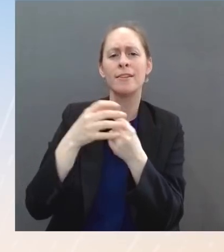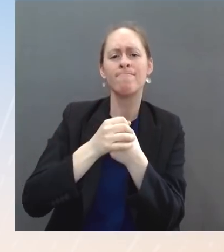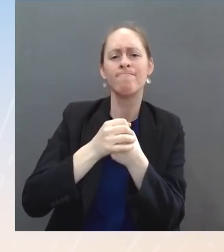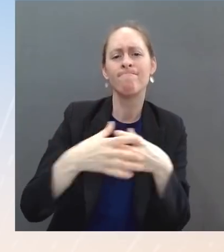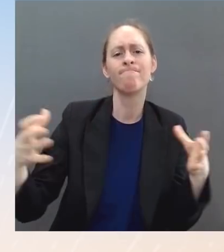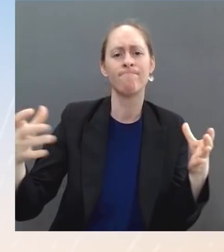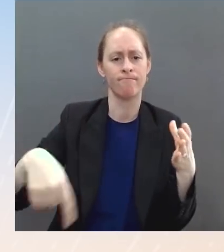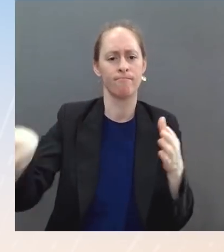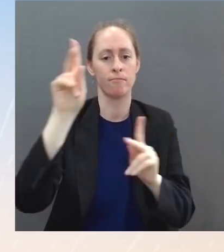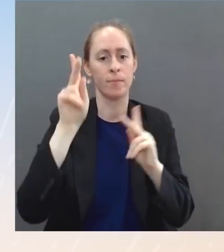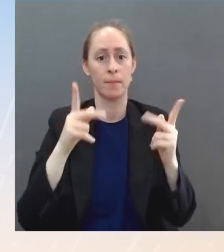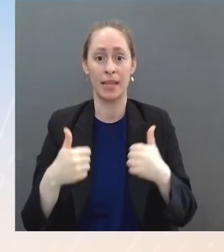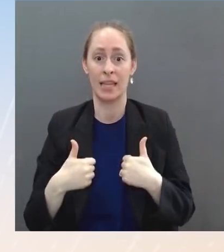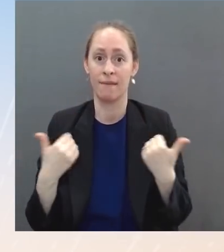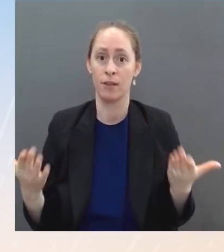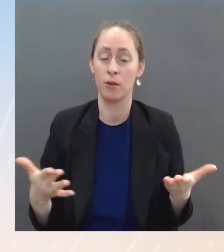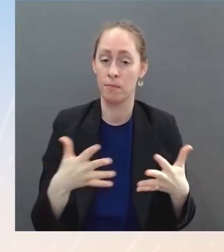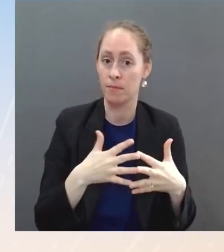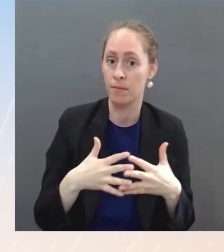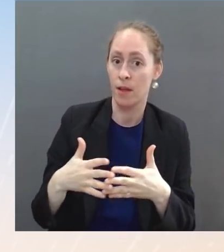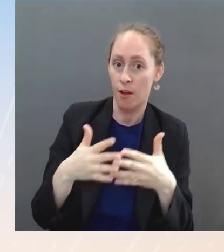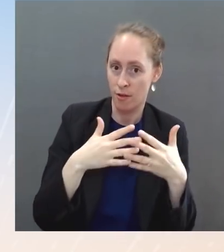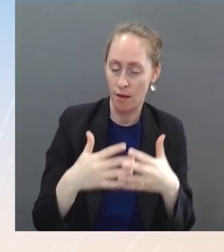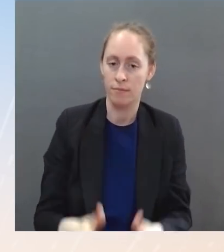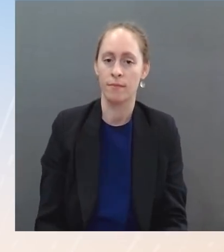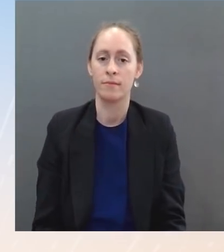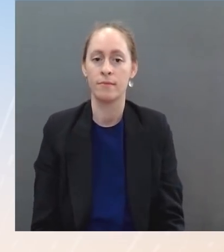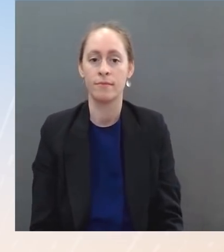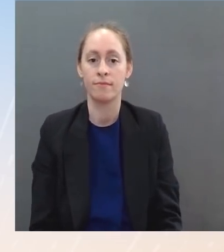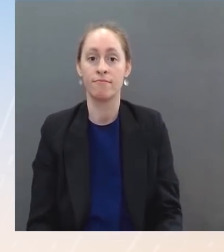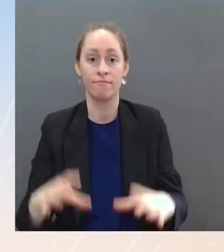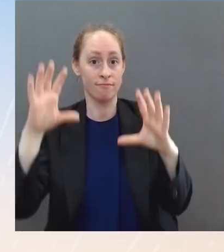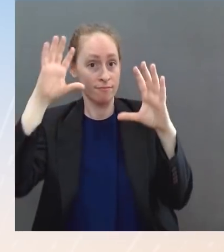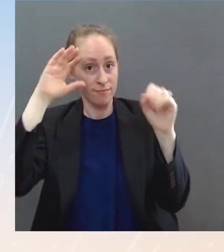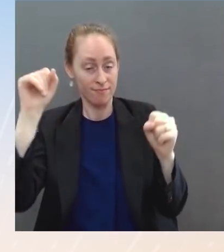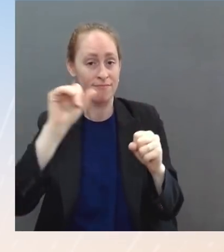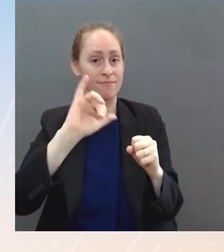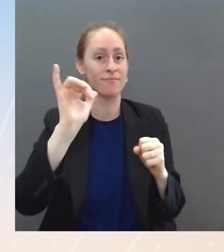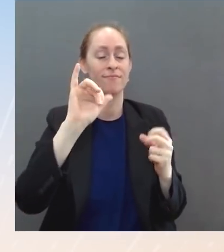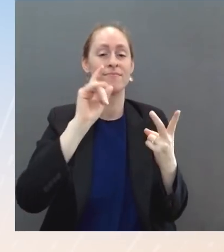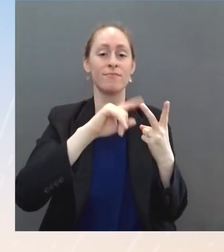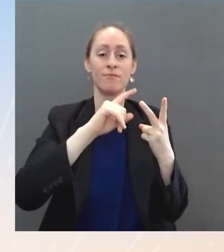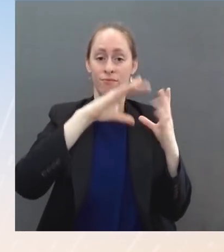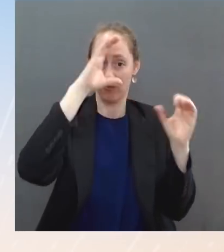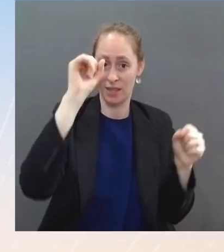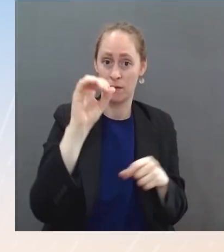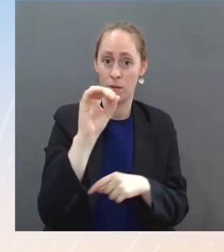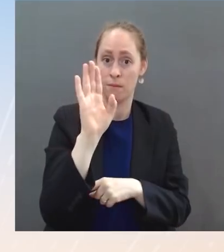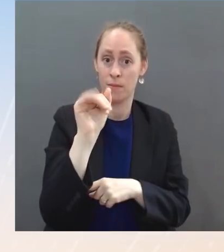Obama both see the Affordable Care Act is an example -- a shining example of how government can work